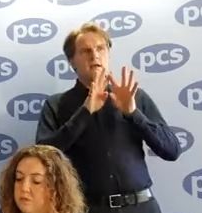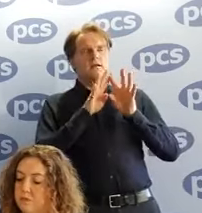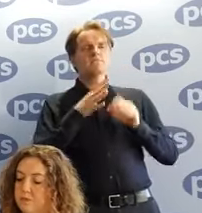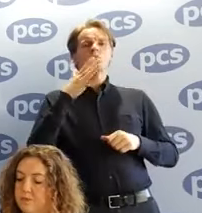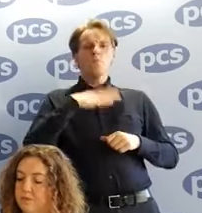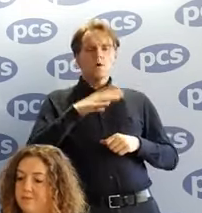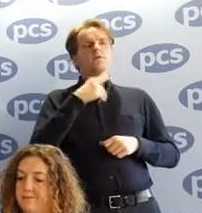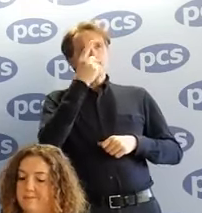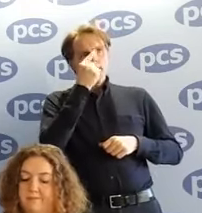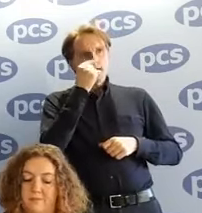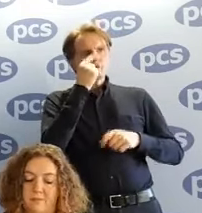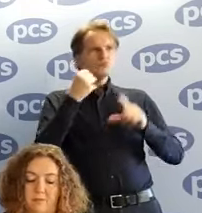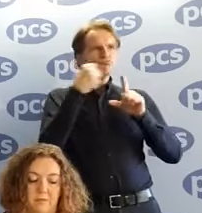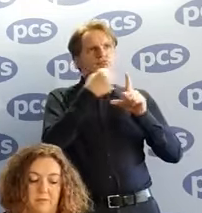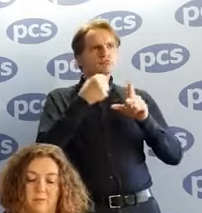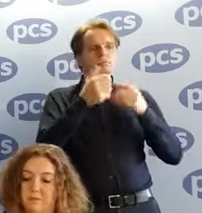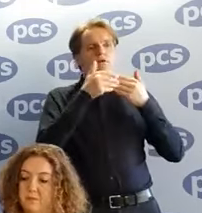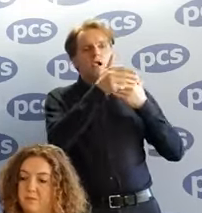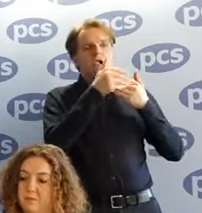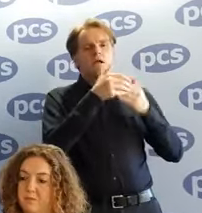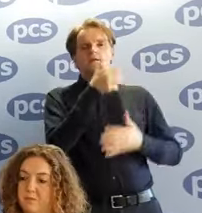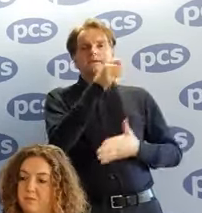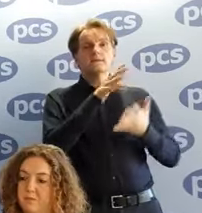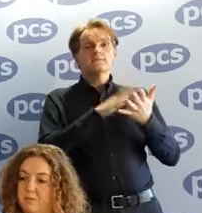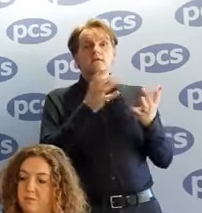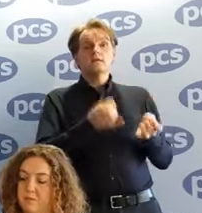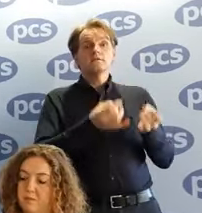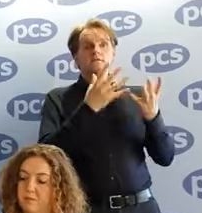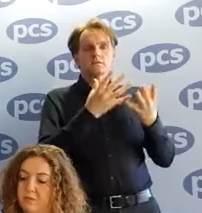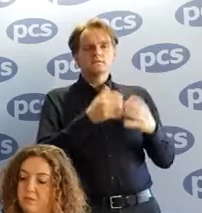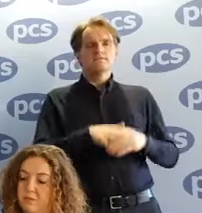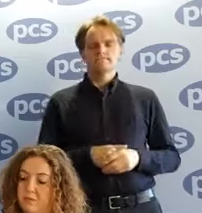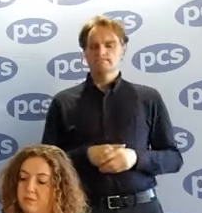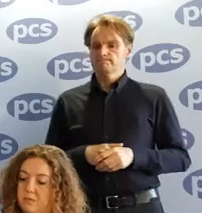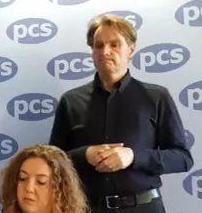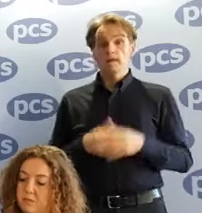discussion there. We're going to start with some of our questions now and the first